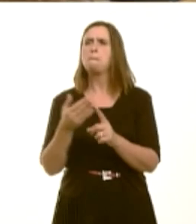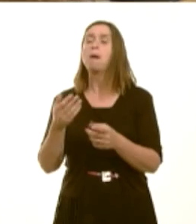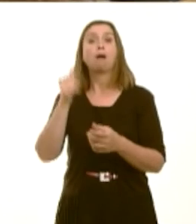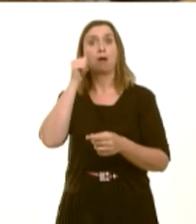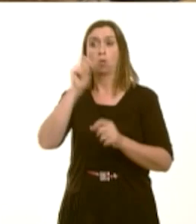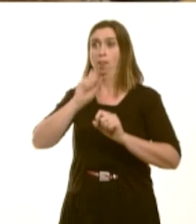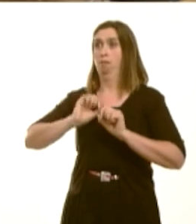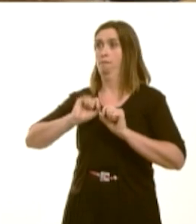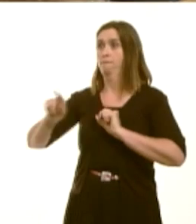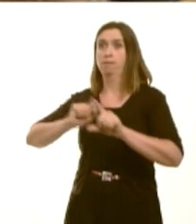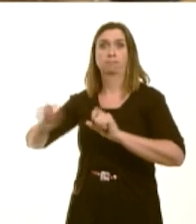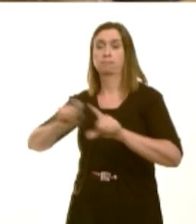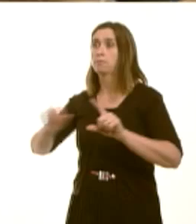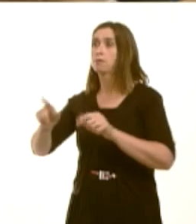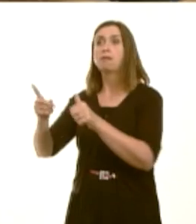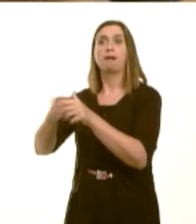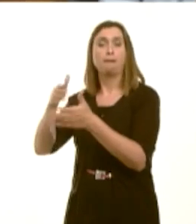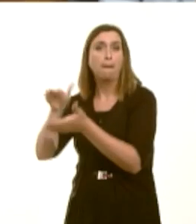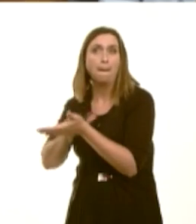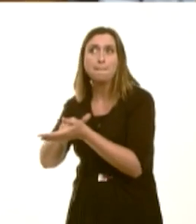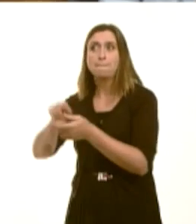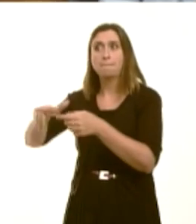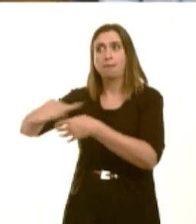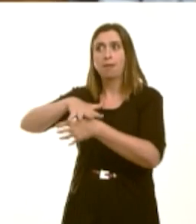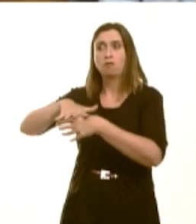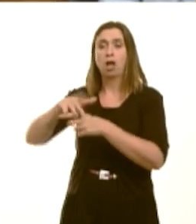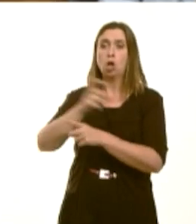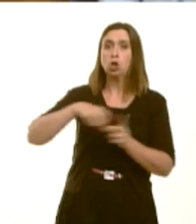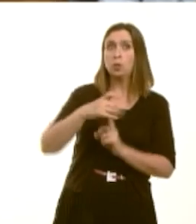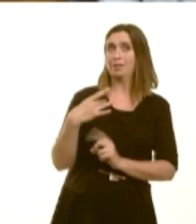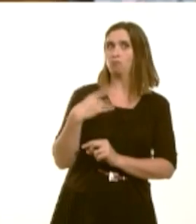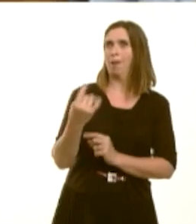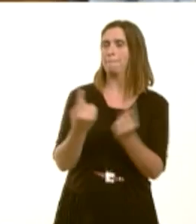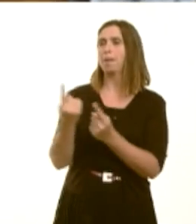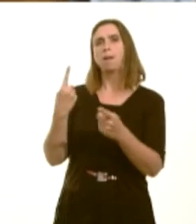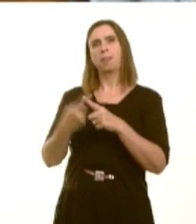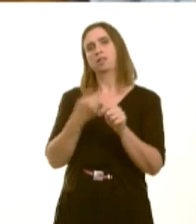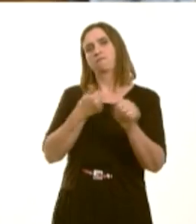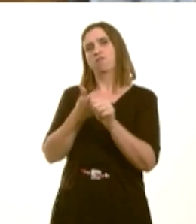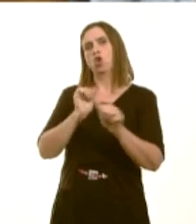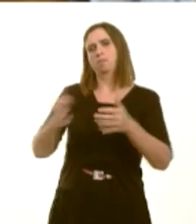to relevant AMs, of course, to community representatives, the site operators, and local authority officers